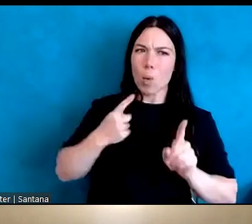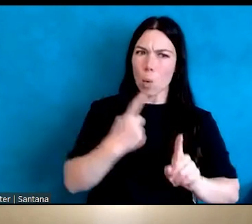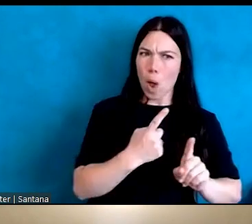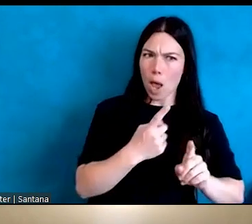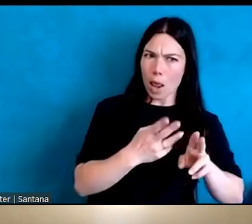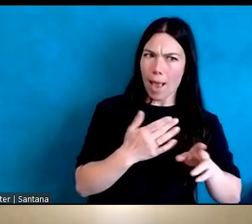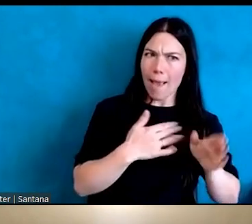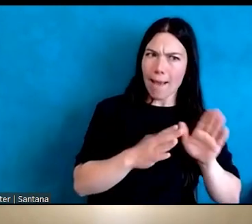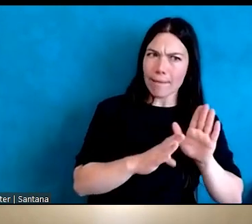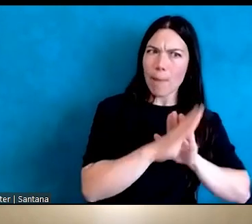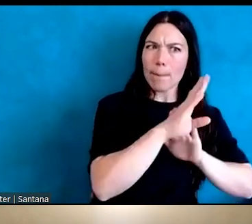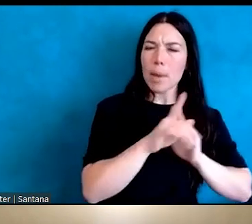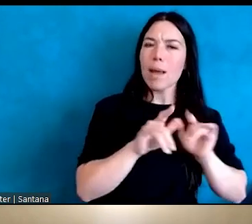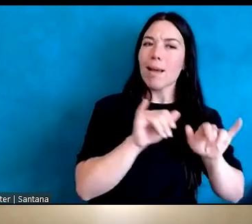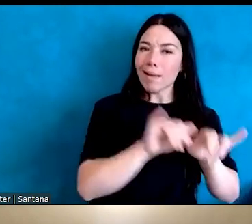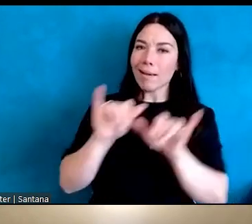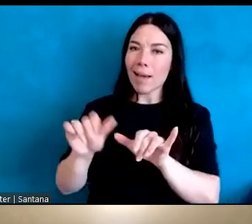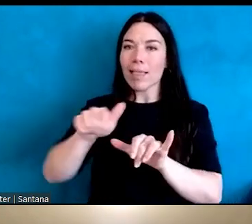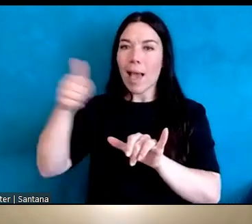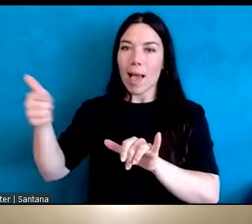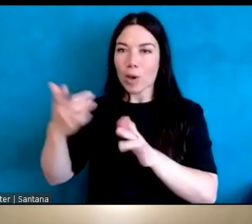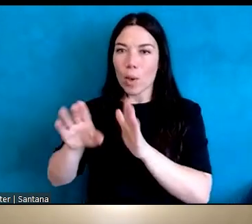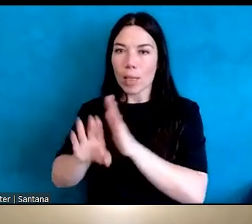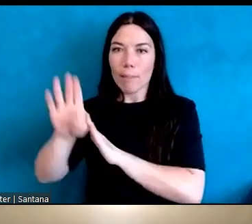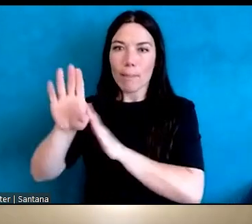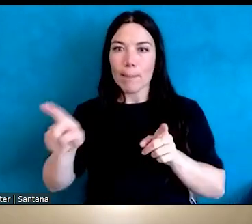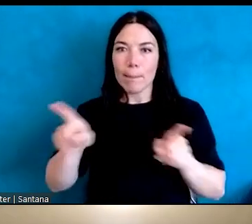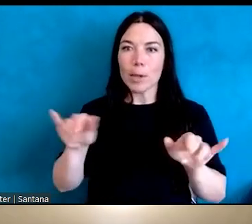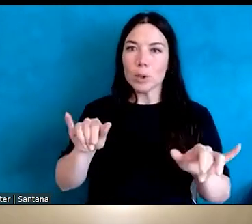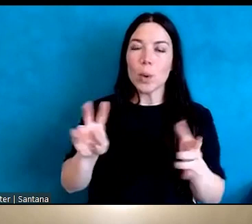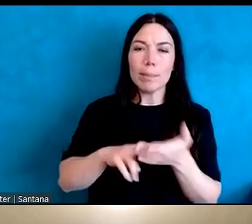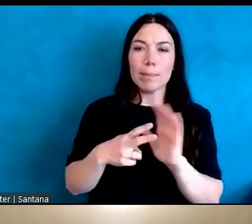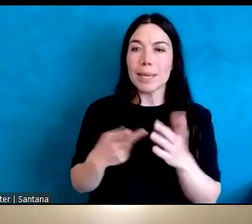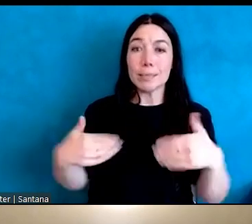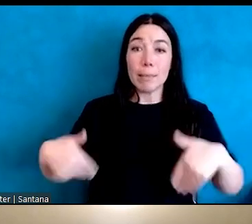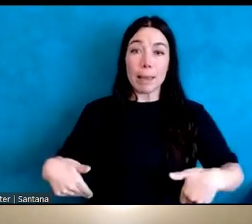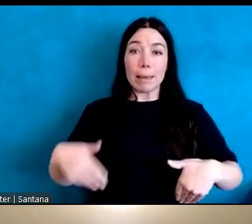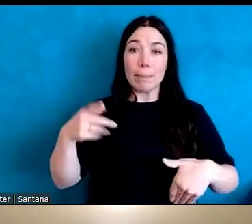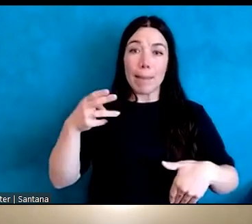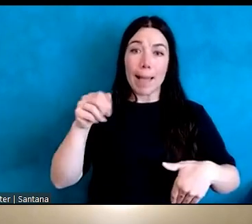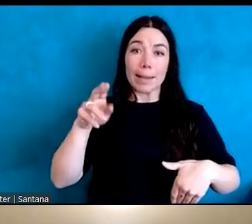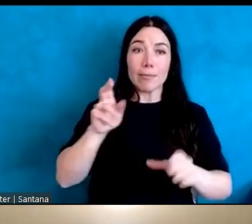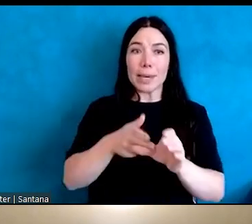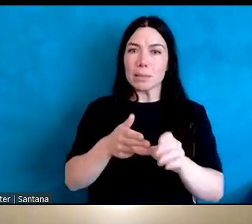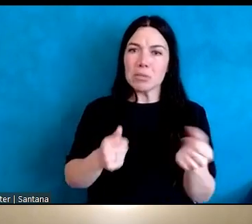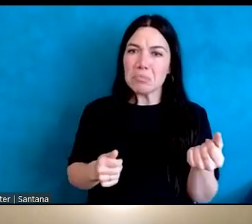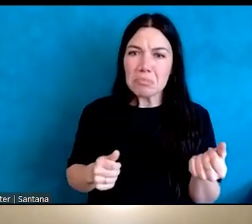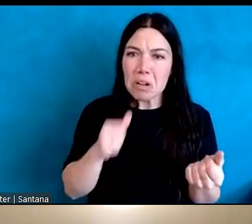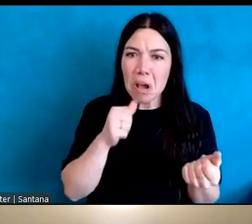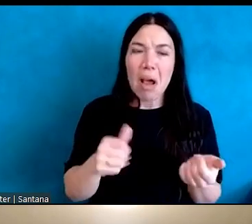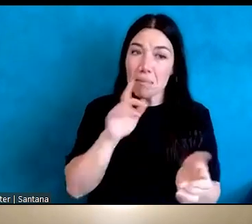So this suggests, rather than being passive participants in the acquisition process, children are partly driving their own language development.